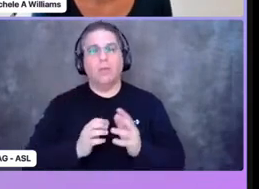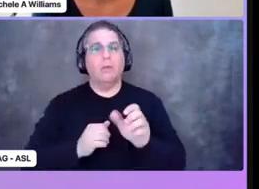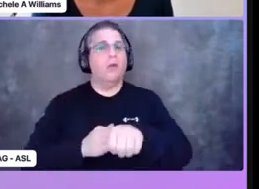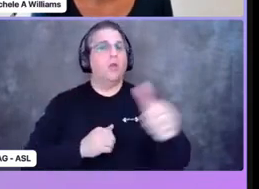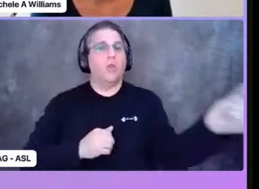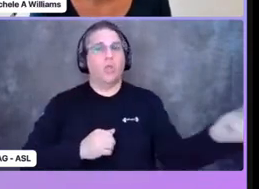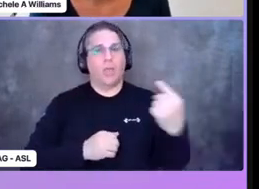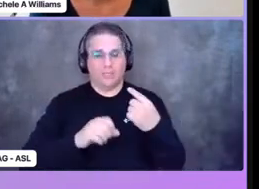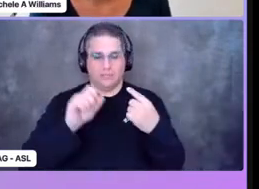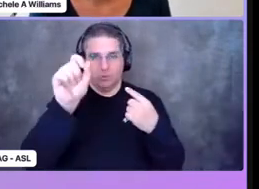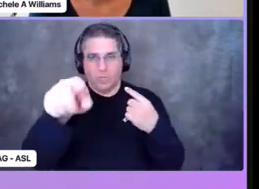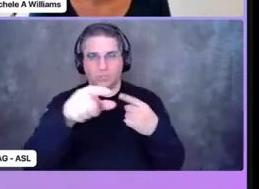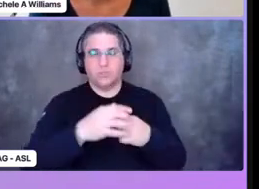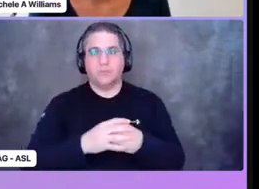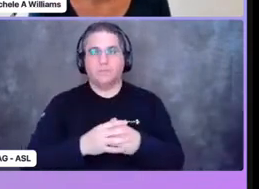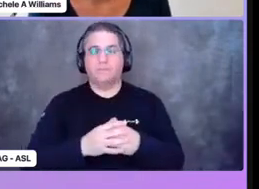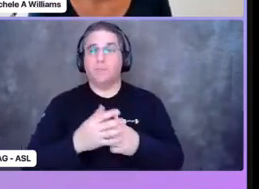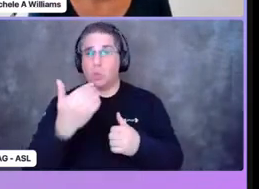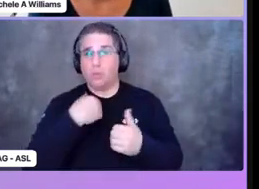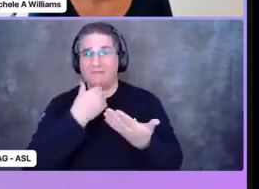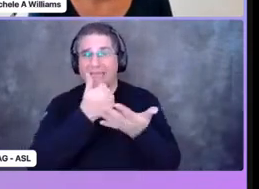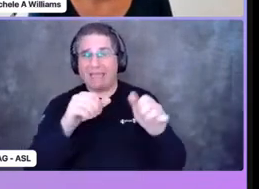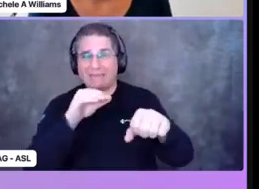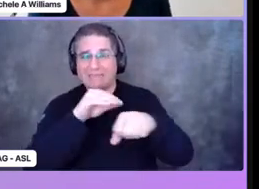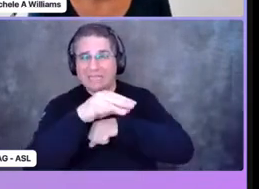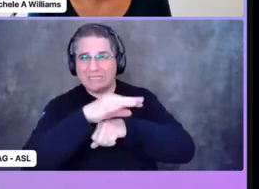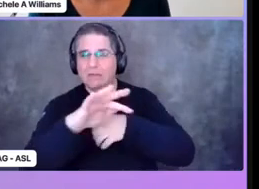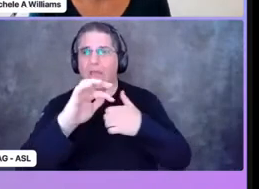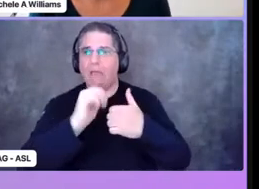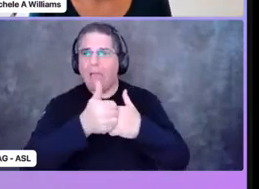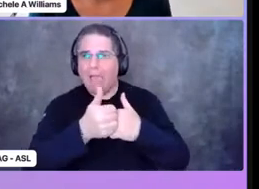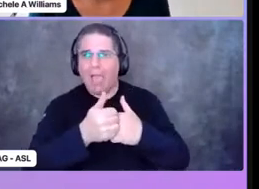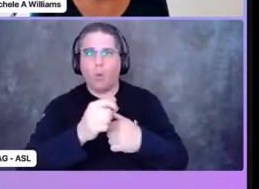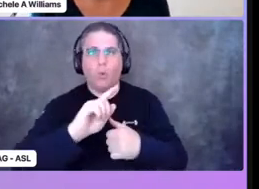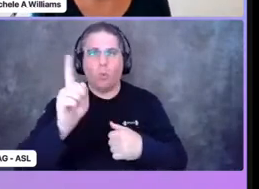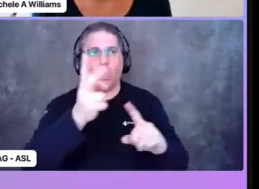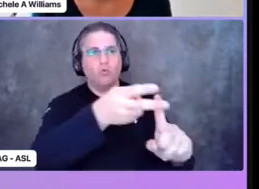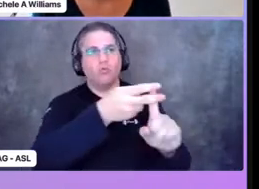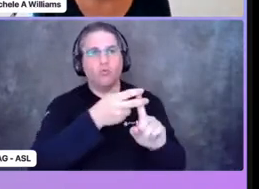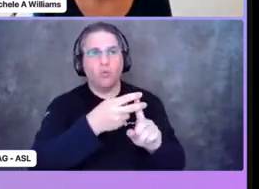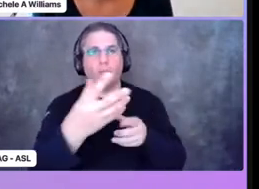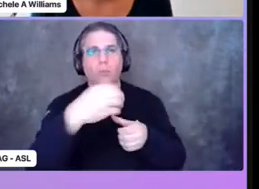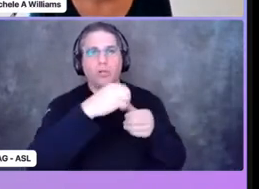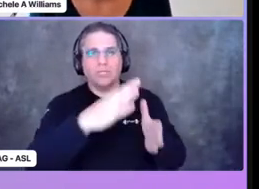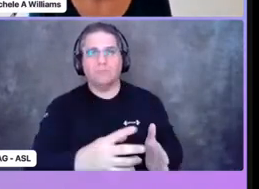that comment. Thank you. [>>] Awesome. Another person